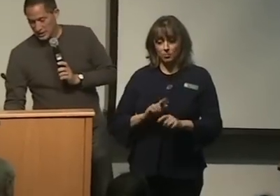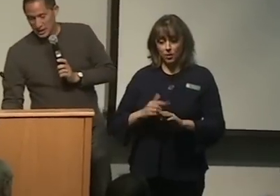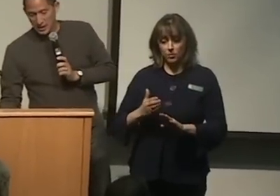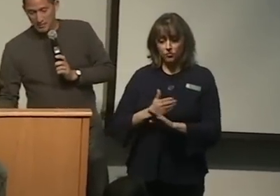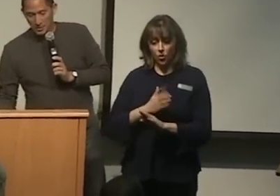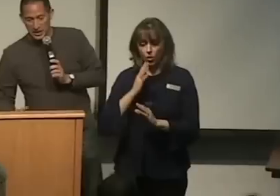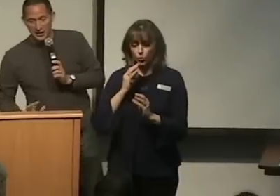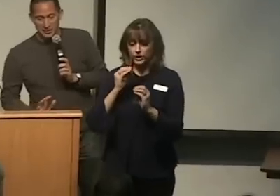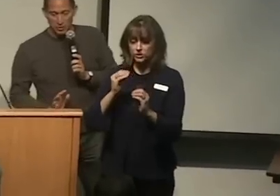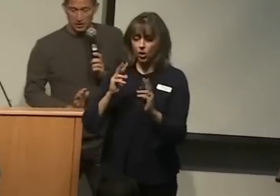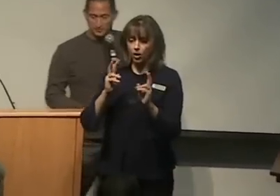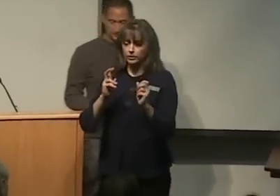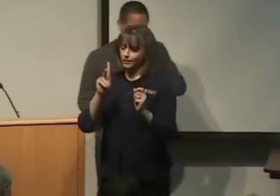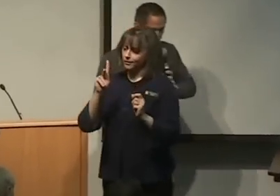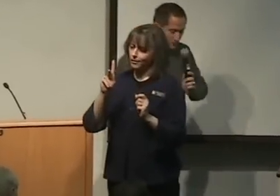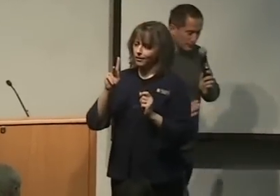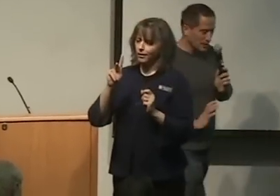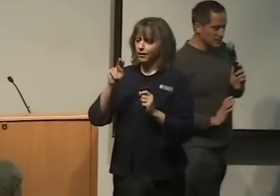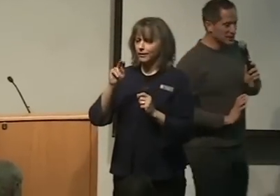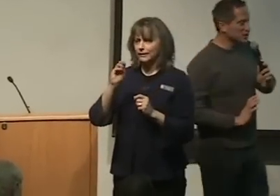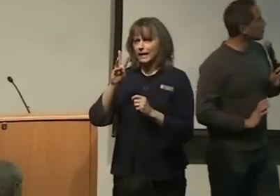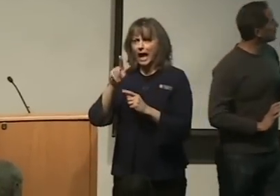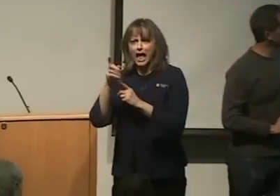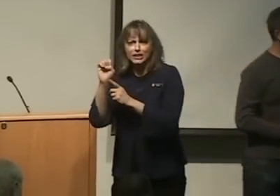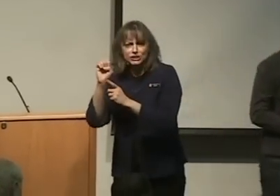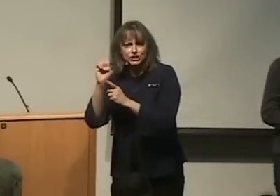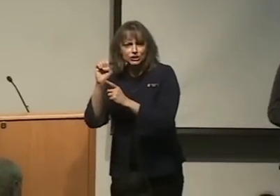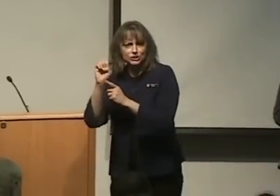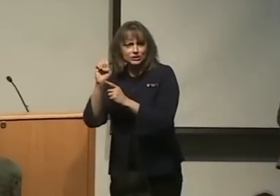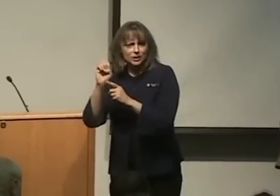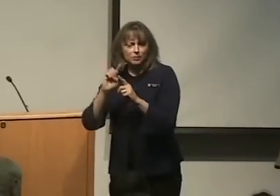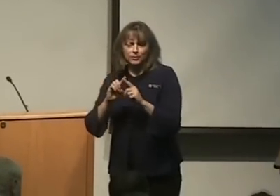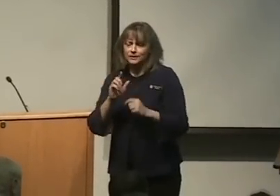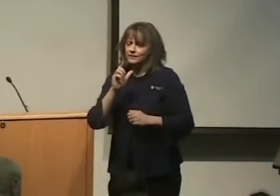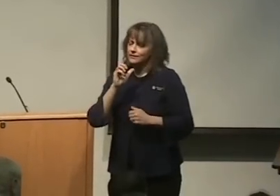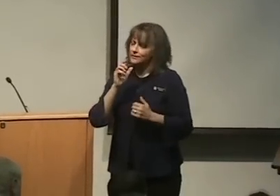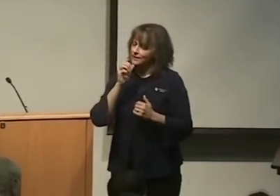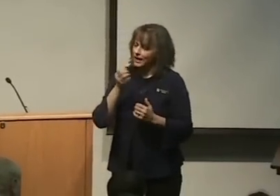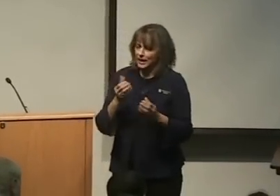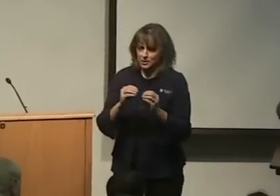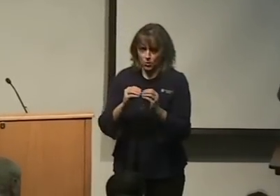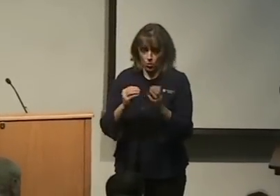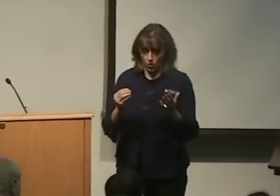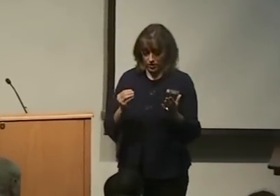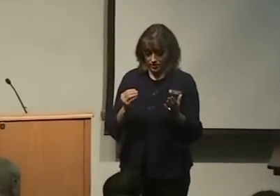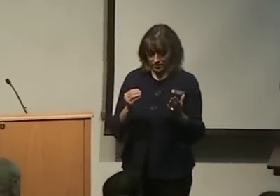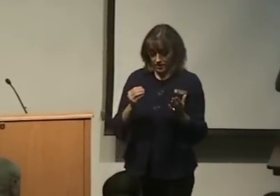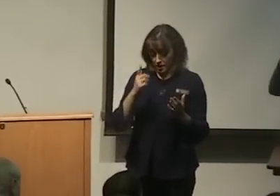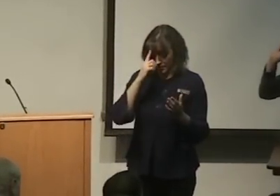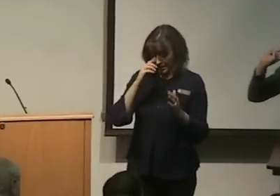But we're not anymore because our relationship with knowledge has changed. So these are three things that have changed